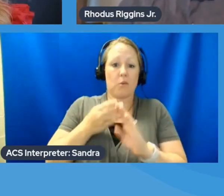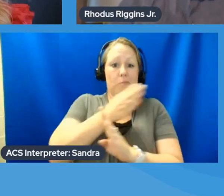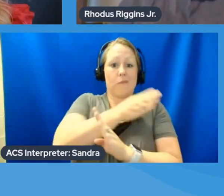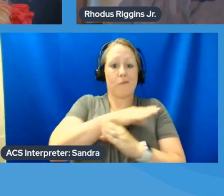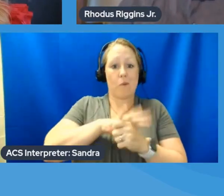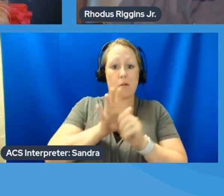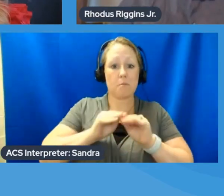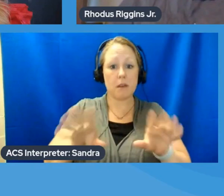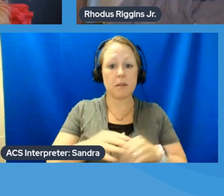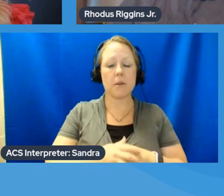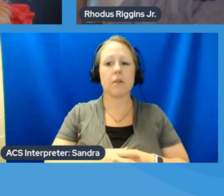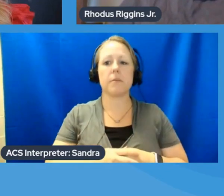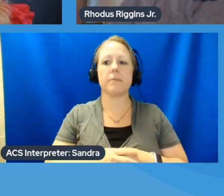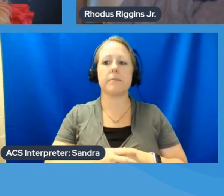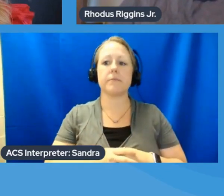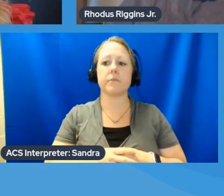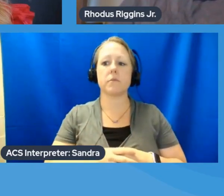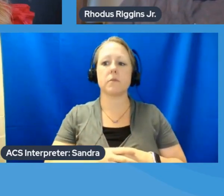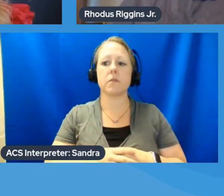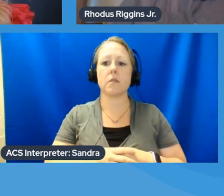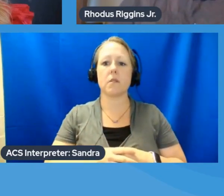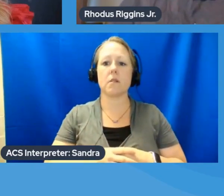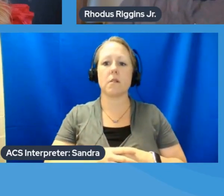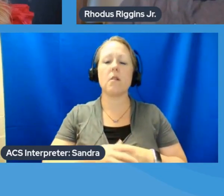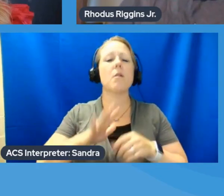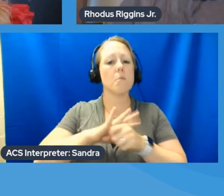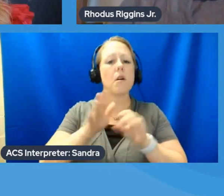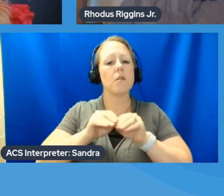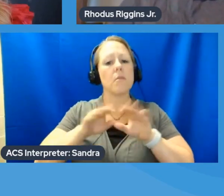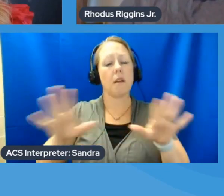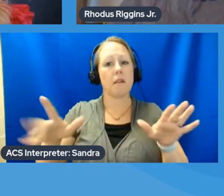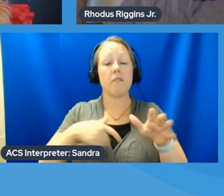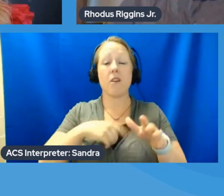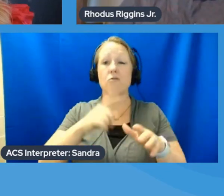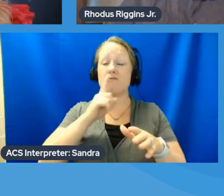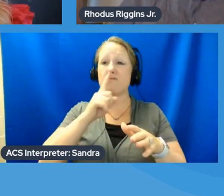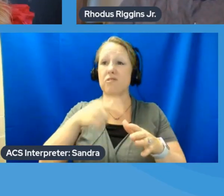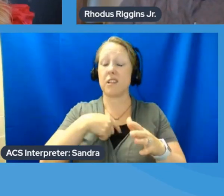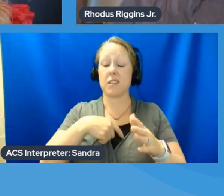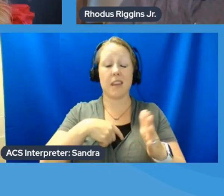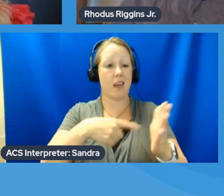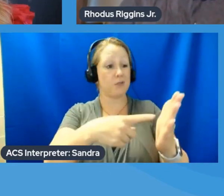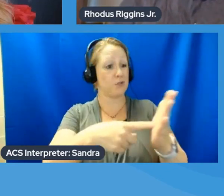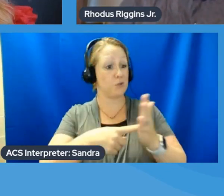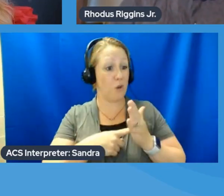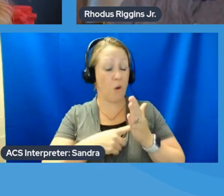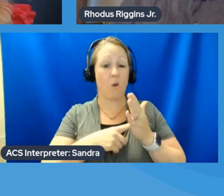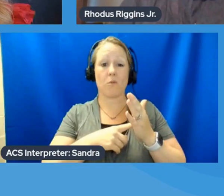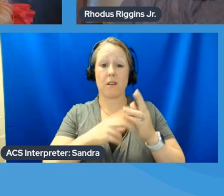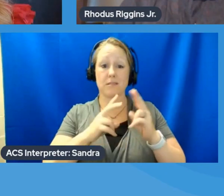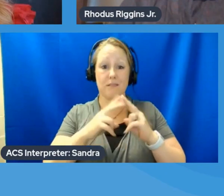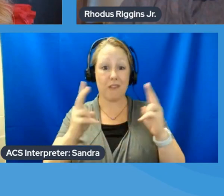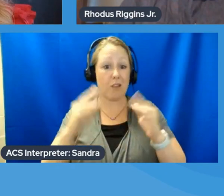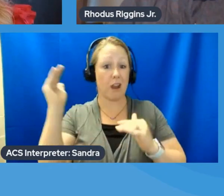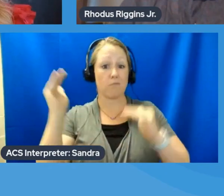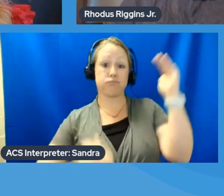the pandemic has magnified the inequities in our society. Children from historically underserved communities